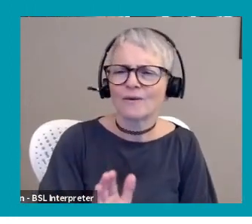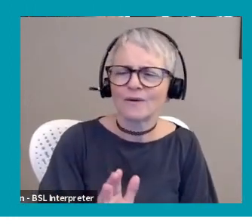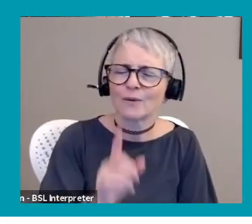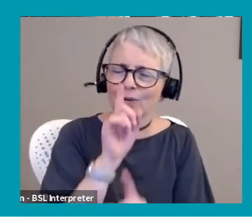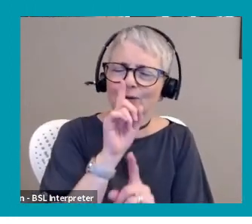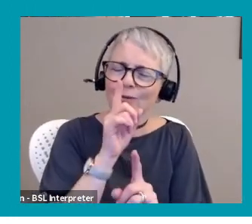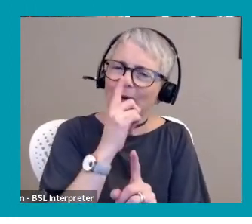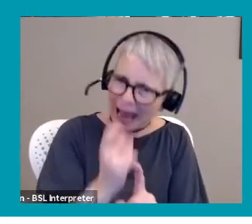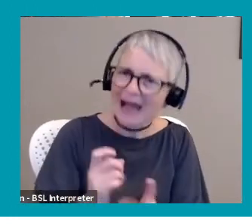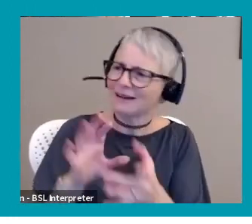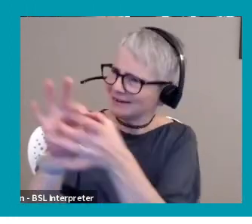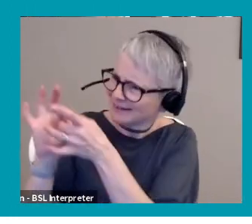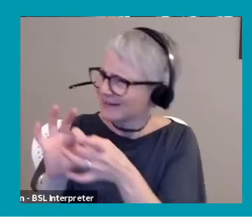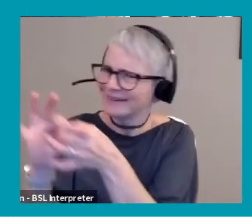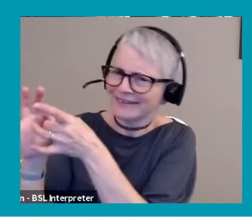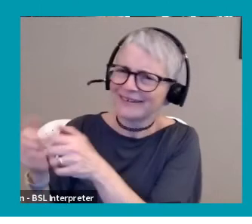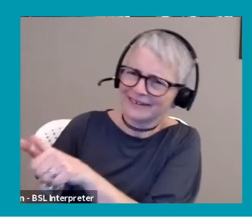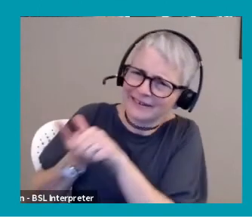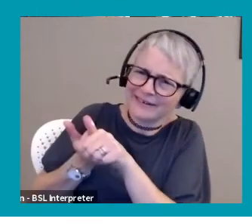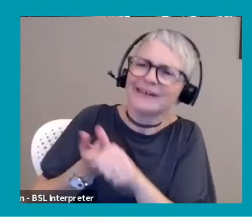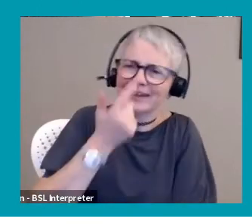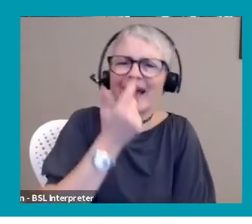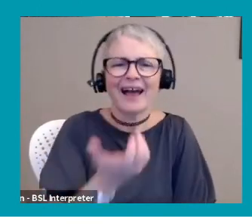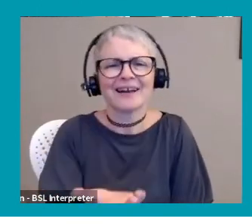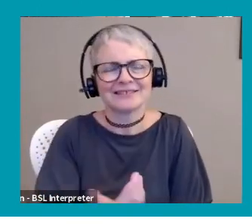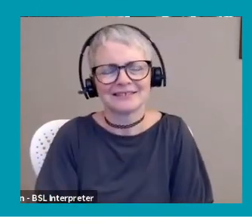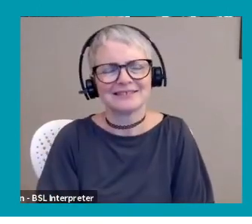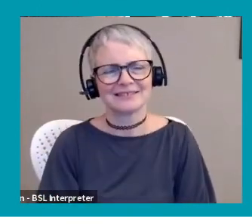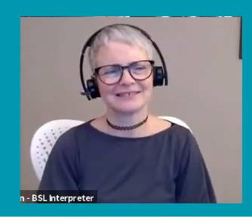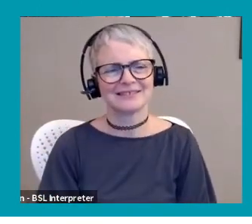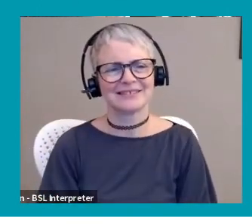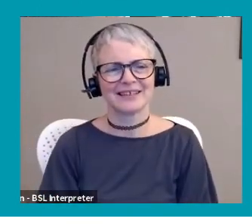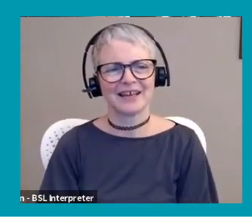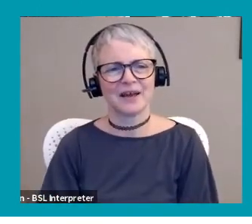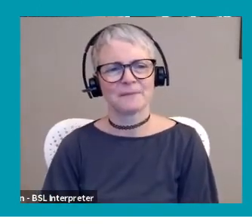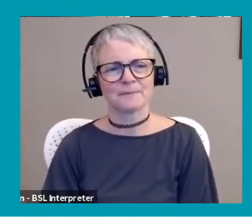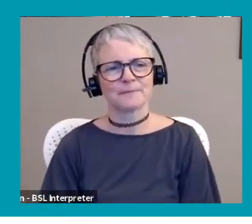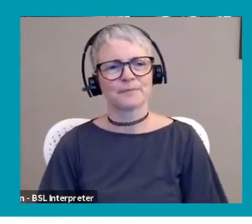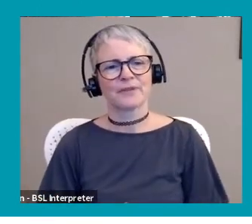Reach out to people and have conversations because it can be really